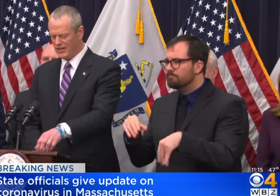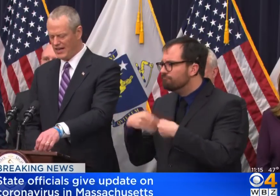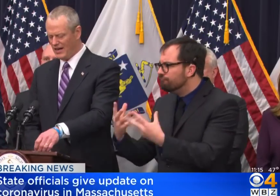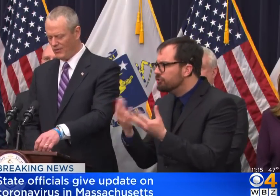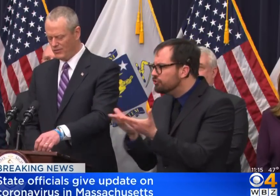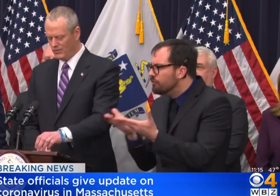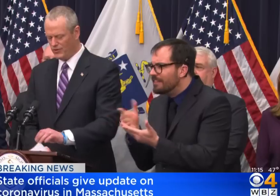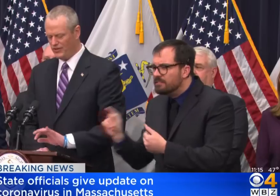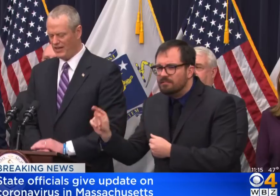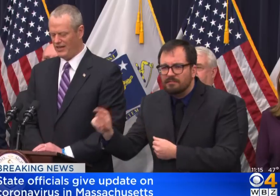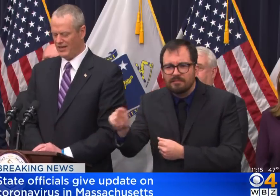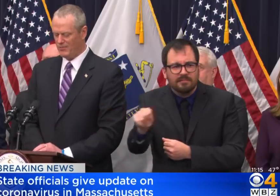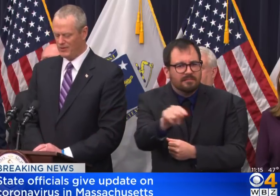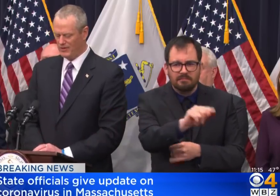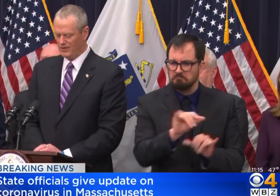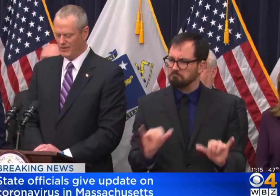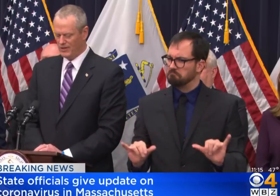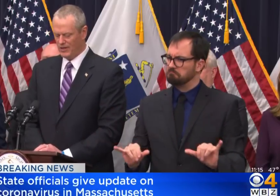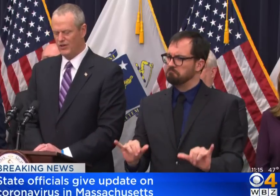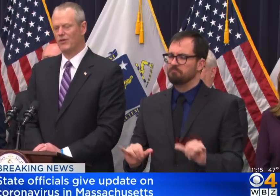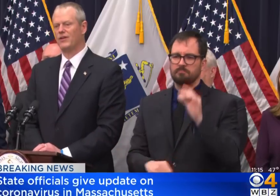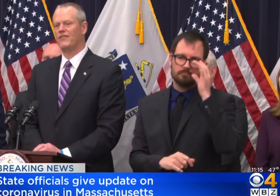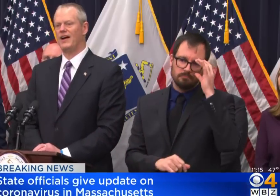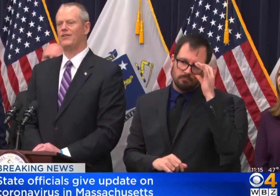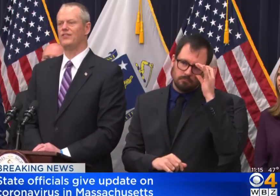MEET THE NEEDS OF OUR RESIDENTS AND OF COURSE, CONTINUE TO OPERATE STATE GOVERNMENT.